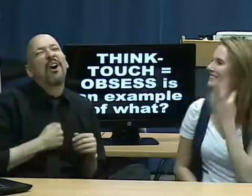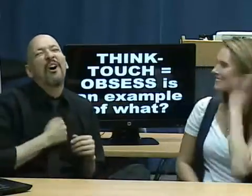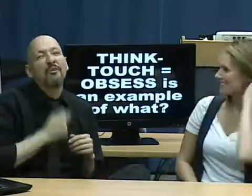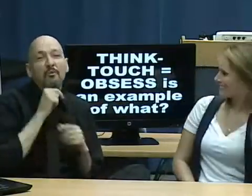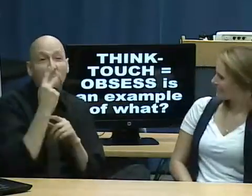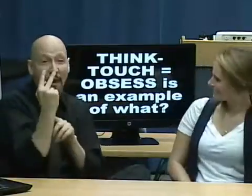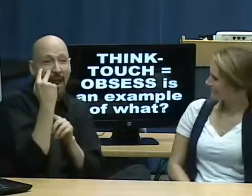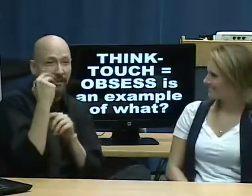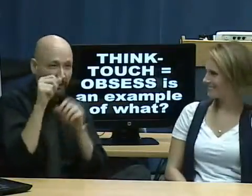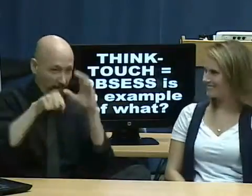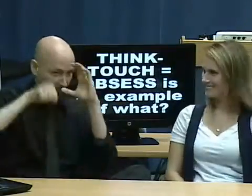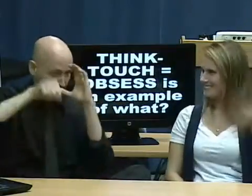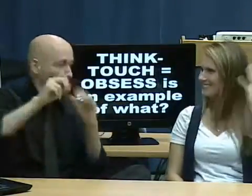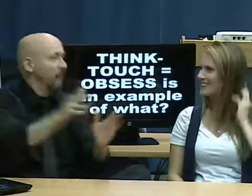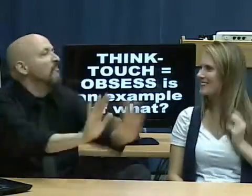Hi! Sorry if you're watching!